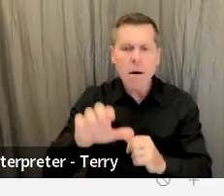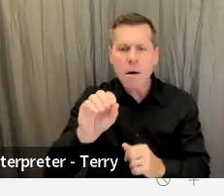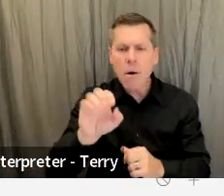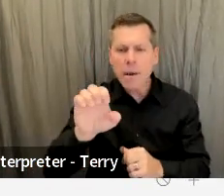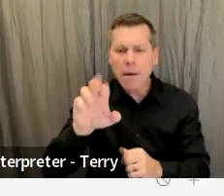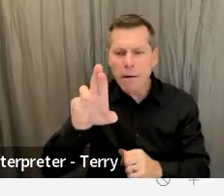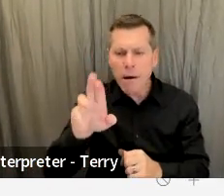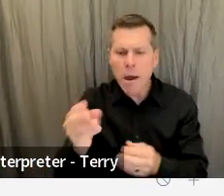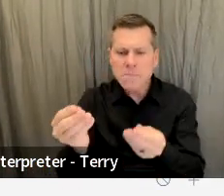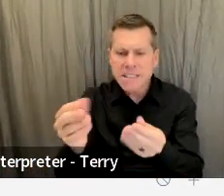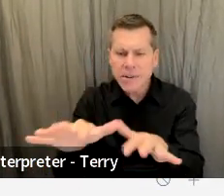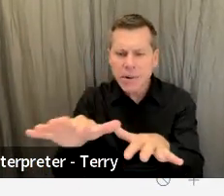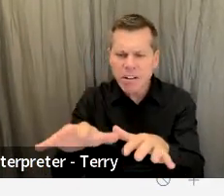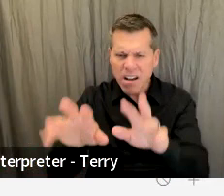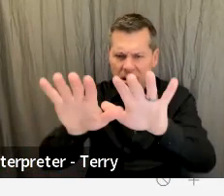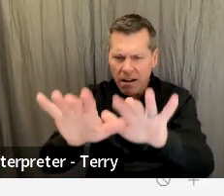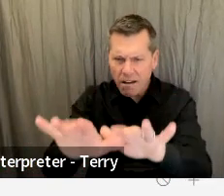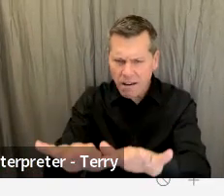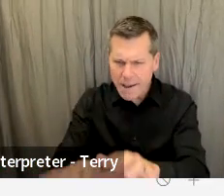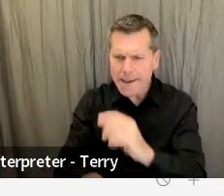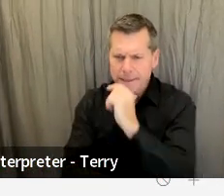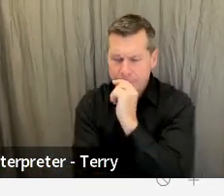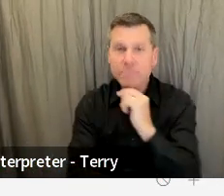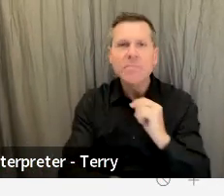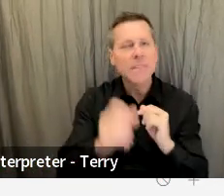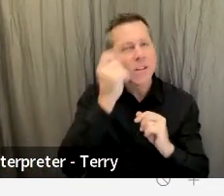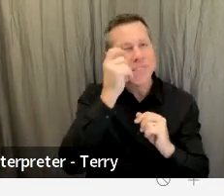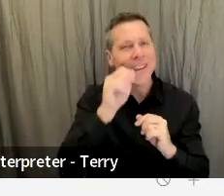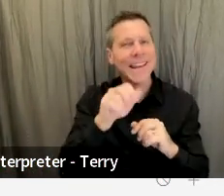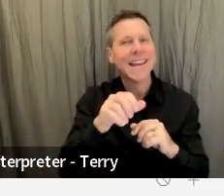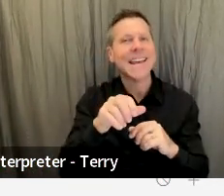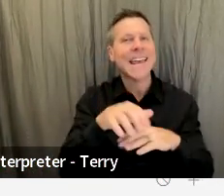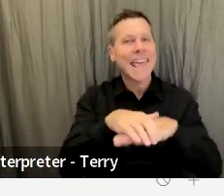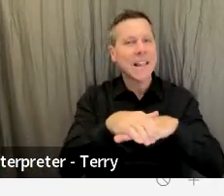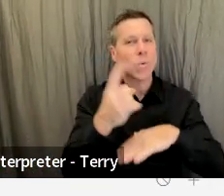And one thing that you have to understand about English one, a transfer English, there is a lot of